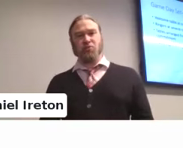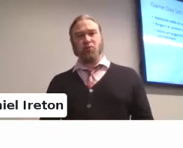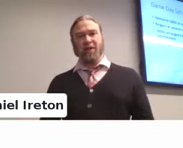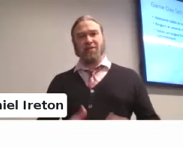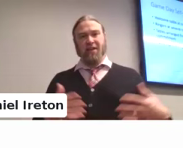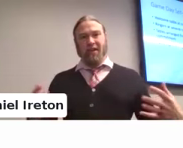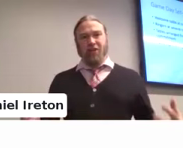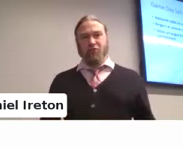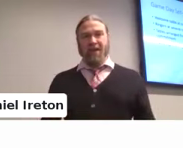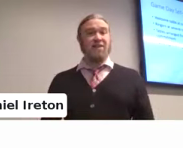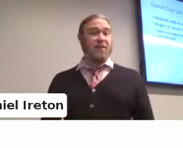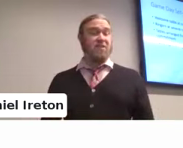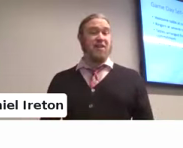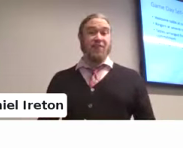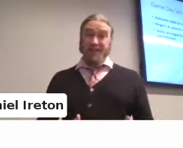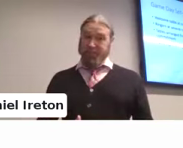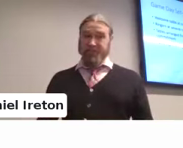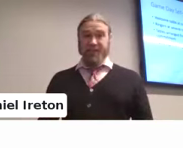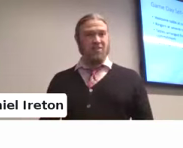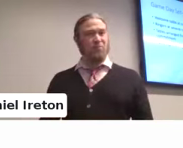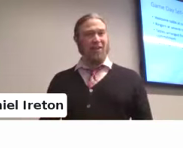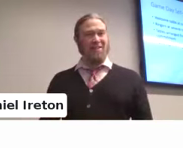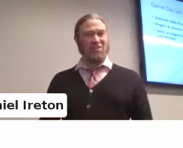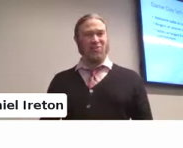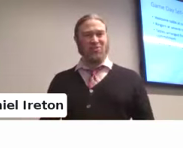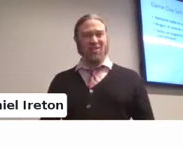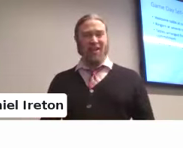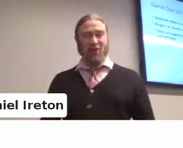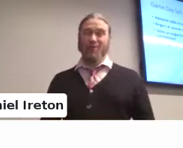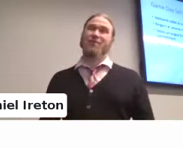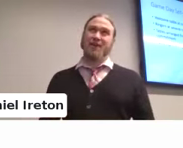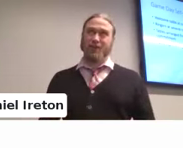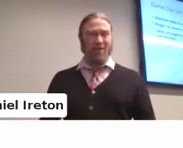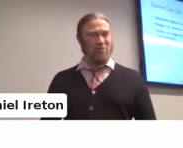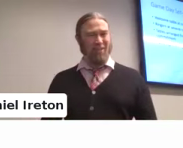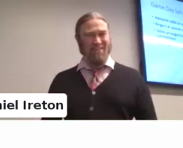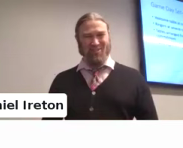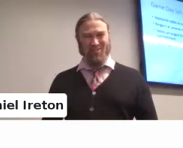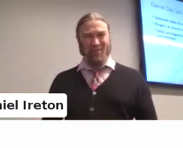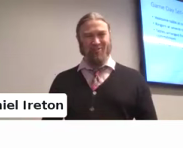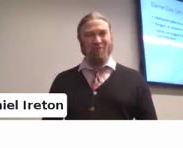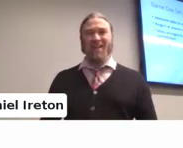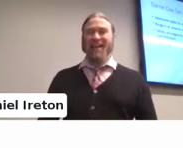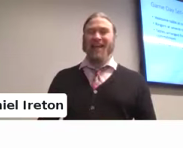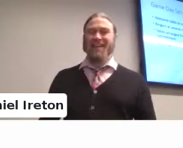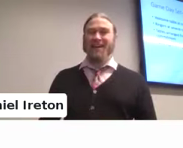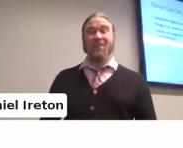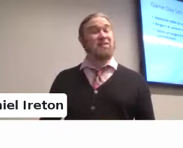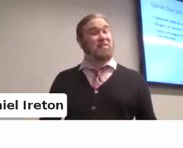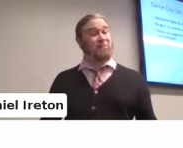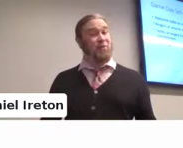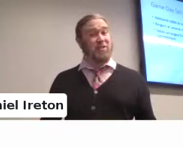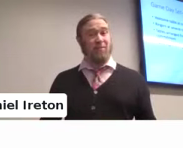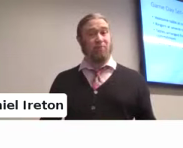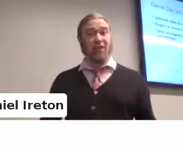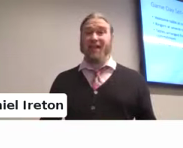But you know, reach out to like, when we reached out to a board game club a student group here on campus.